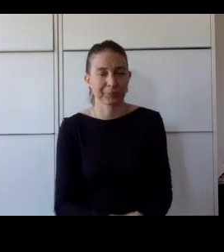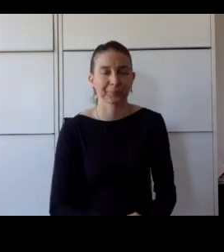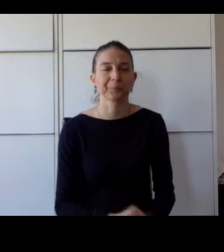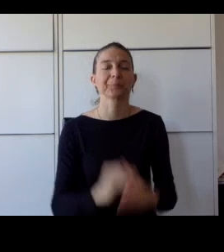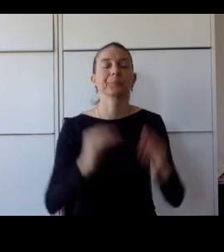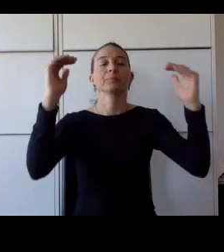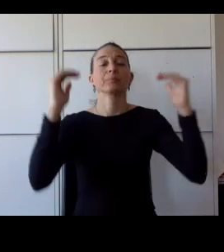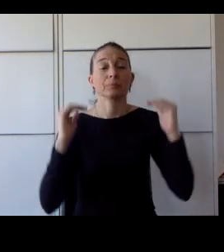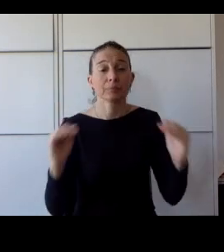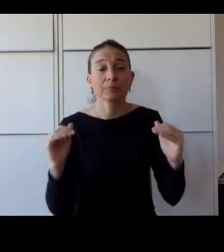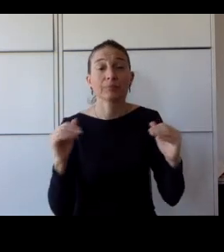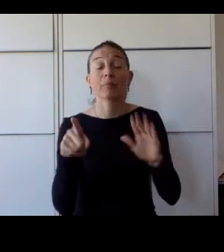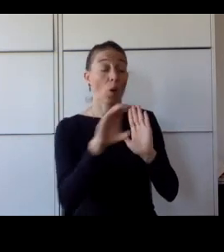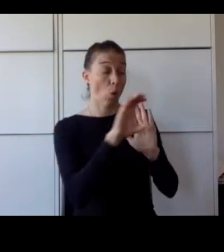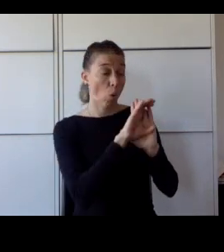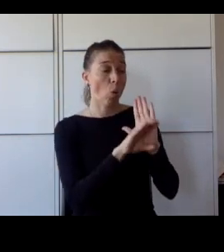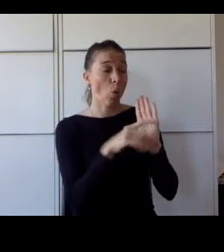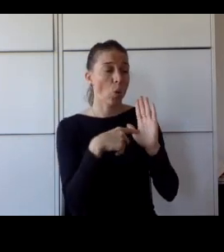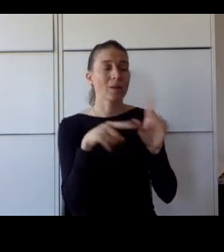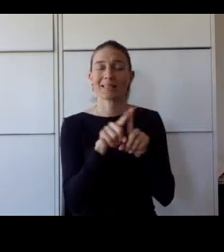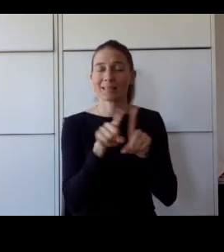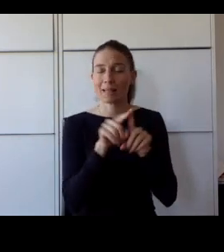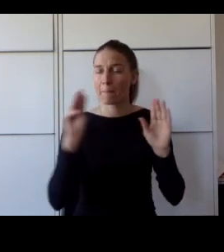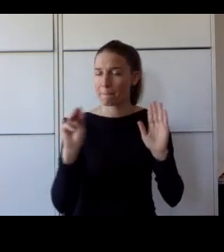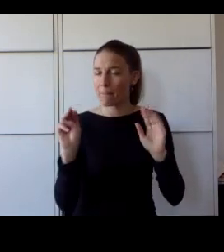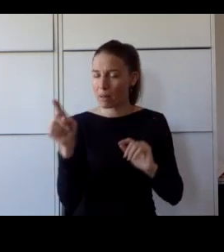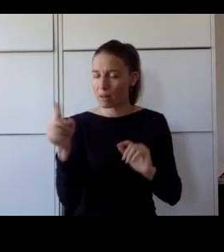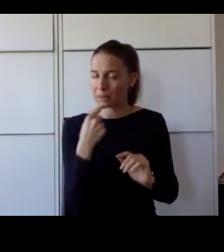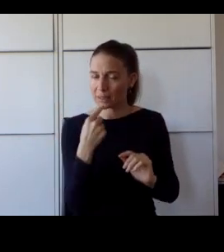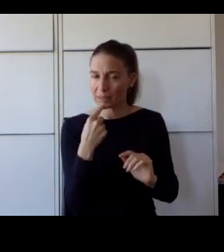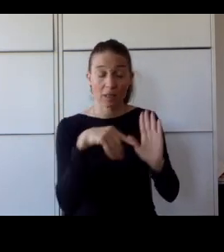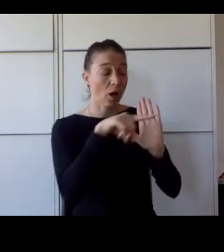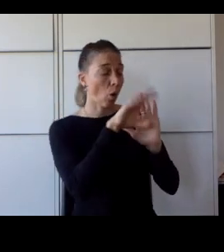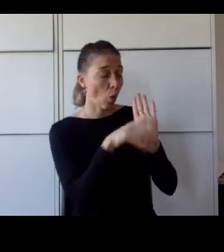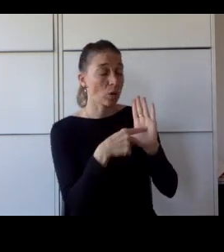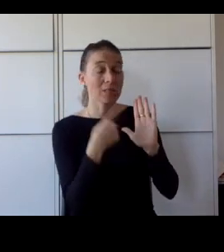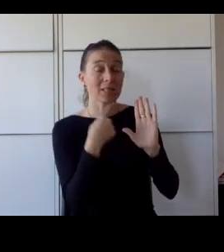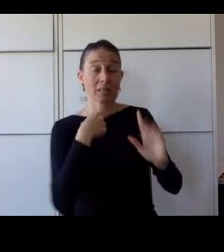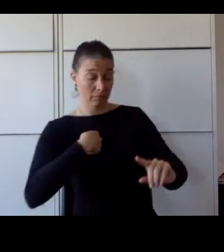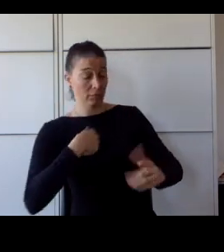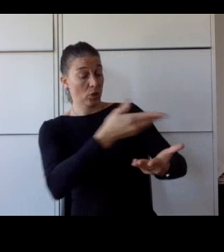the Code defines end users and consumers slightly differently